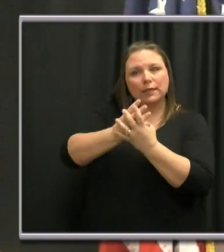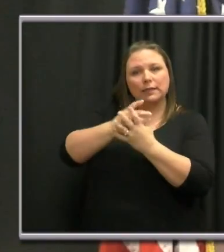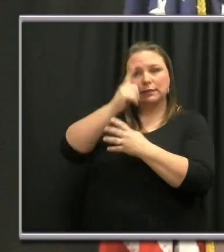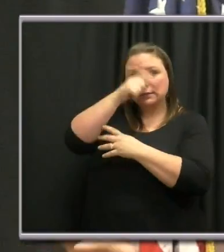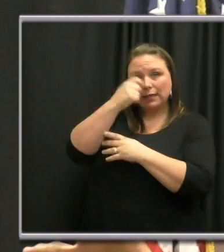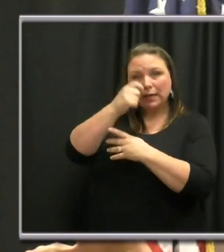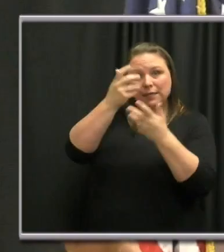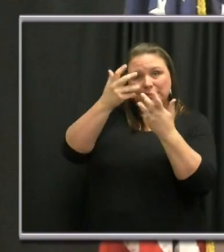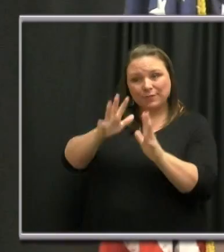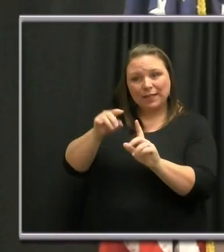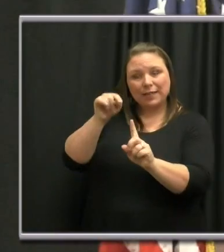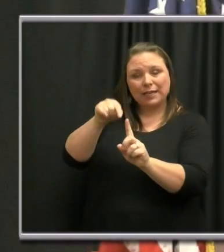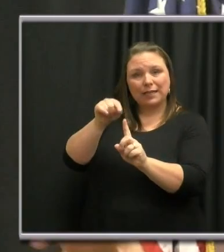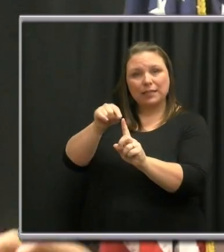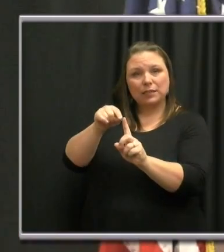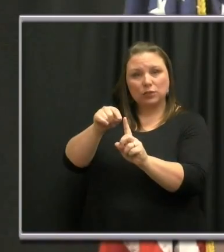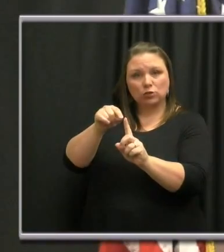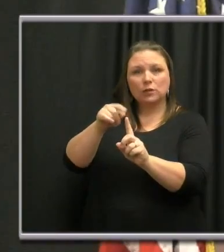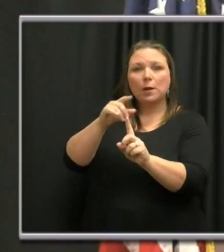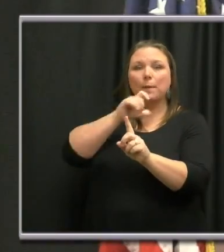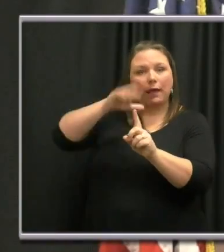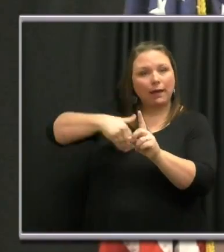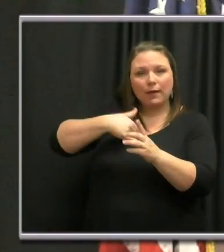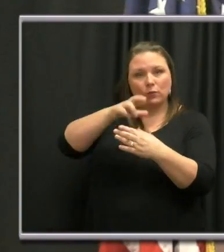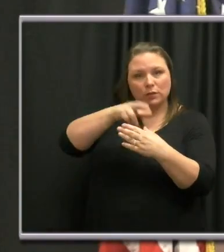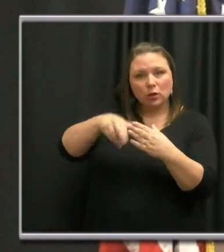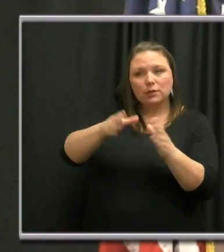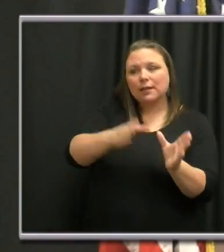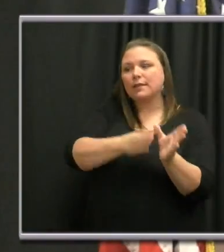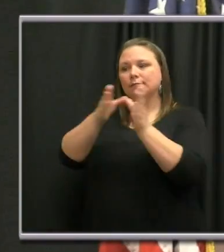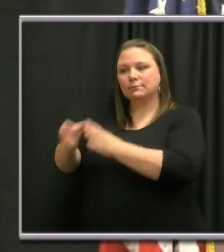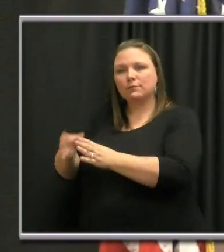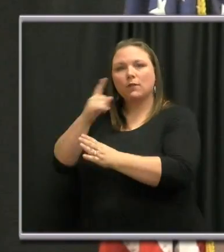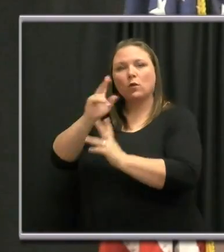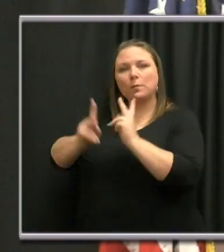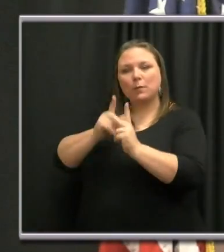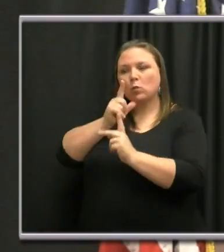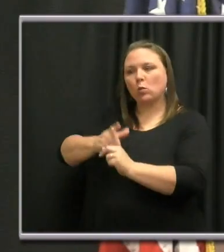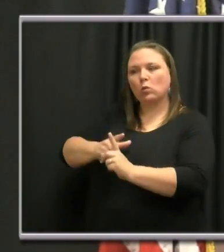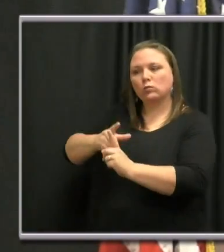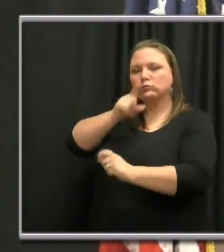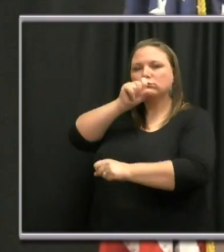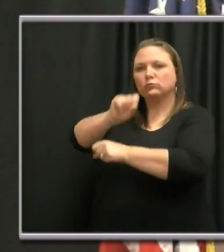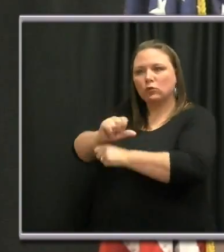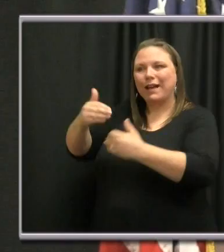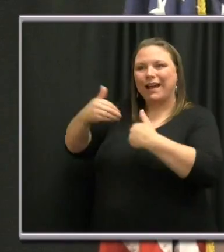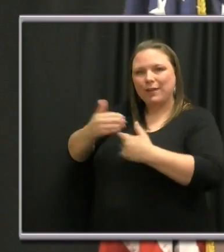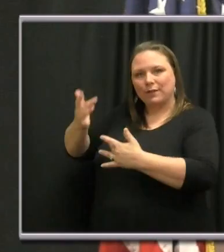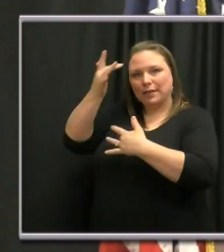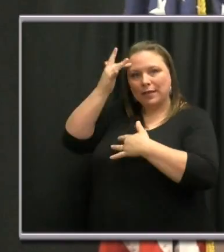DON'T HAVE RESULTS AND THEN WITHIN THAT SAME AREA AT A DIFFERENT LOCATION FOR PEOPLE